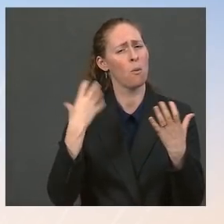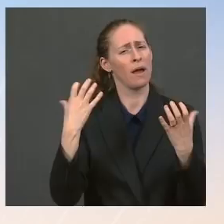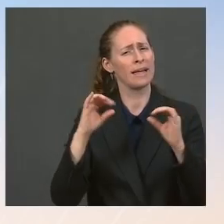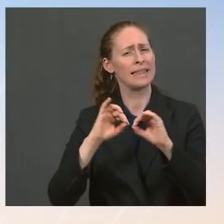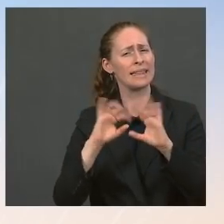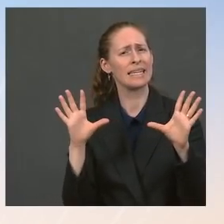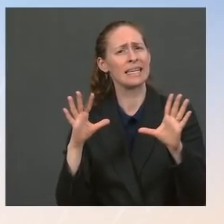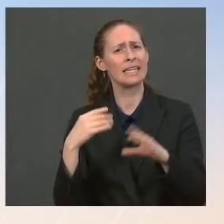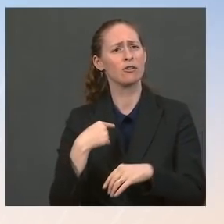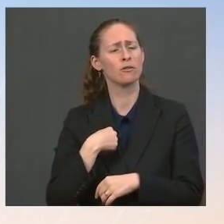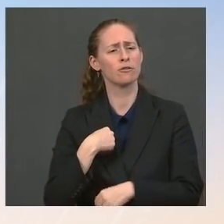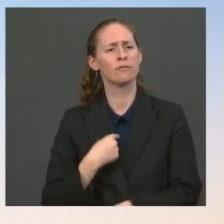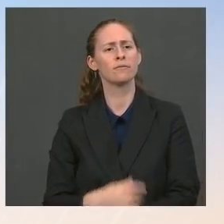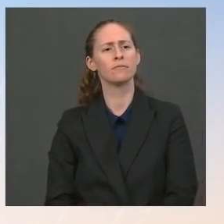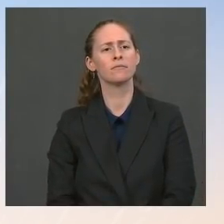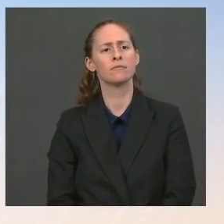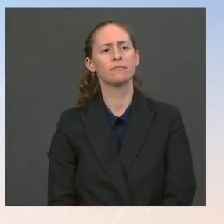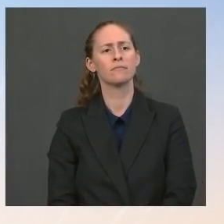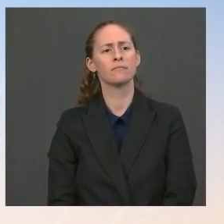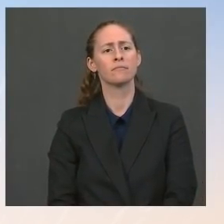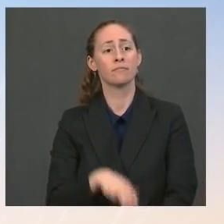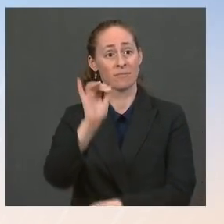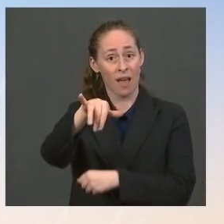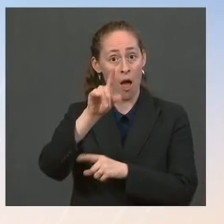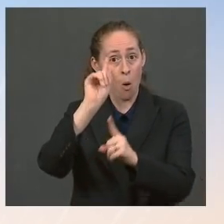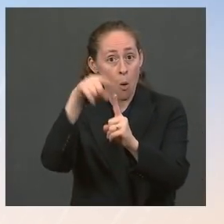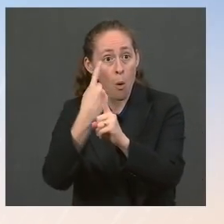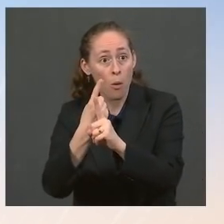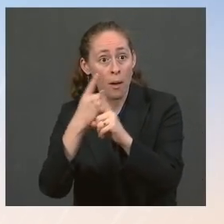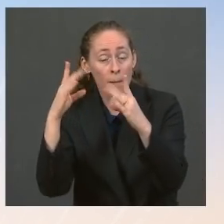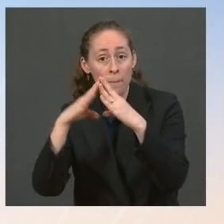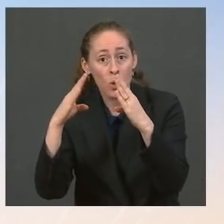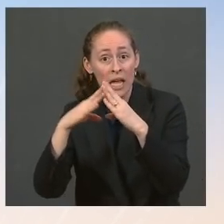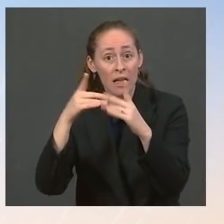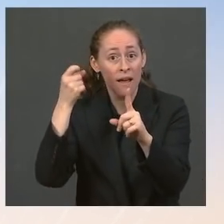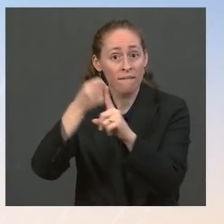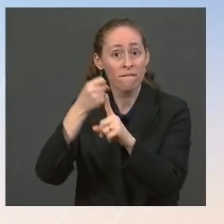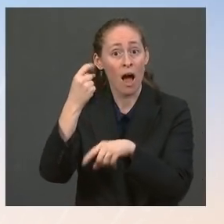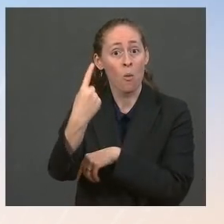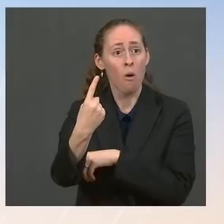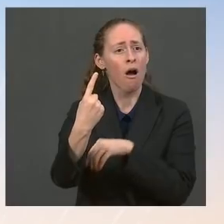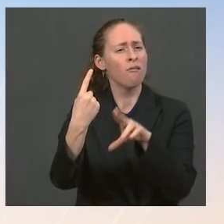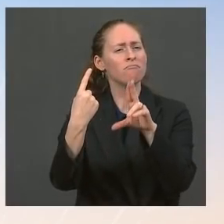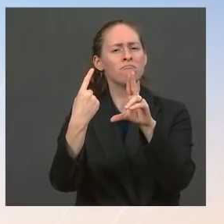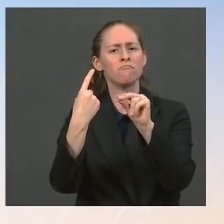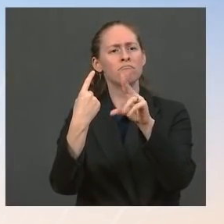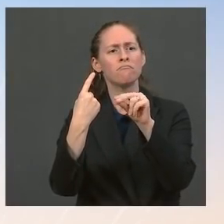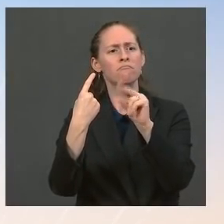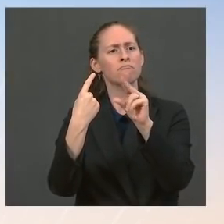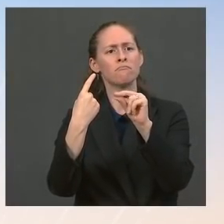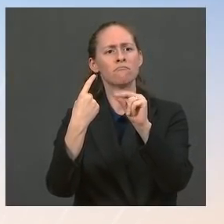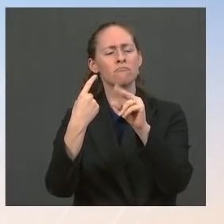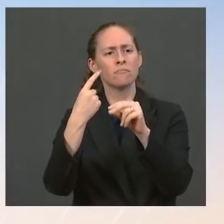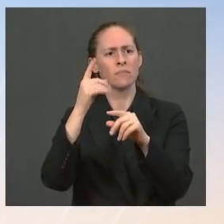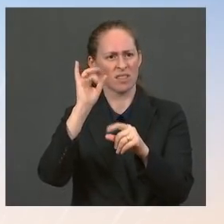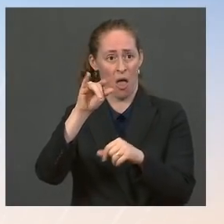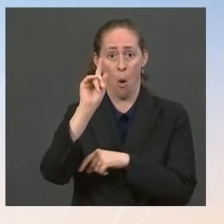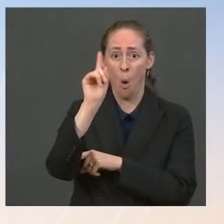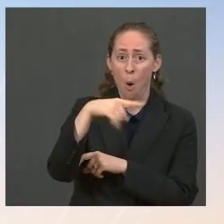Those are not the only communities that it horrified. Those are not the only communities that it concerned.